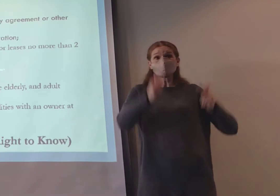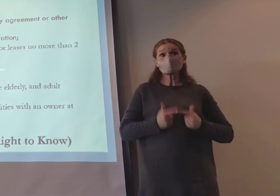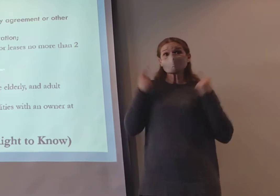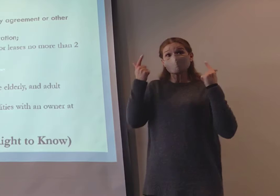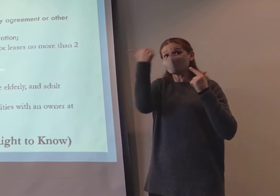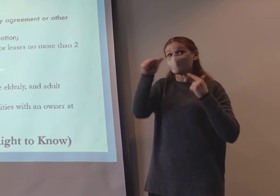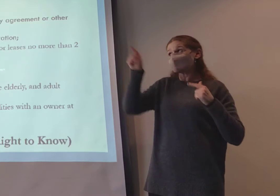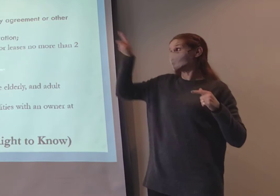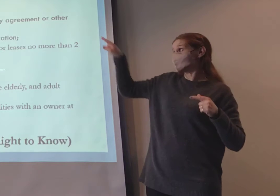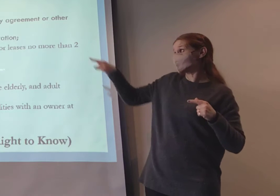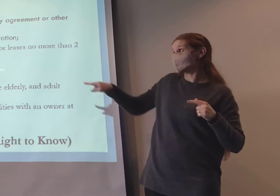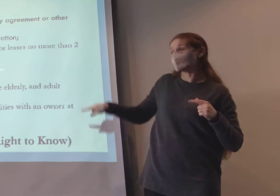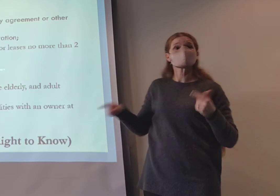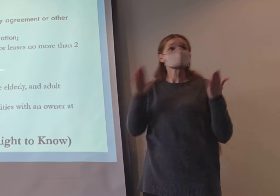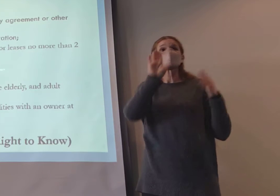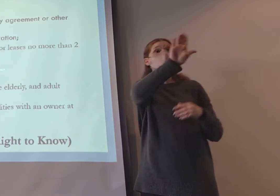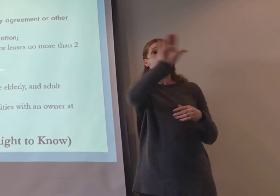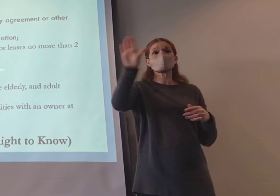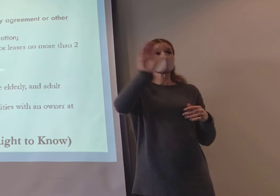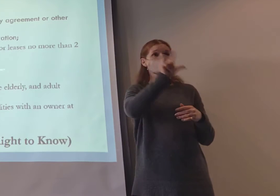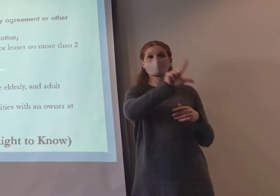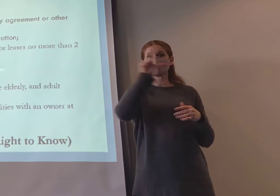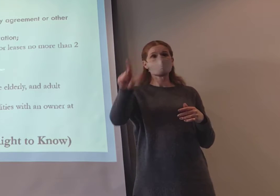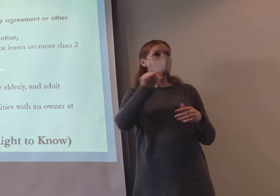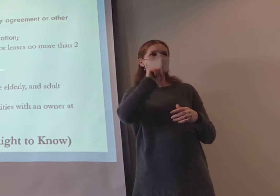The landlord - some of them are similar to rent increases.